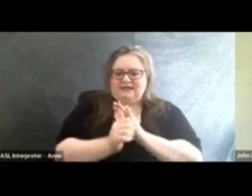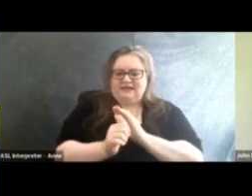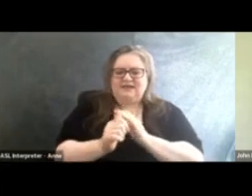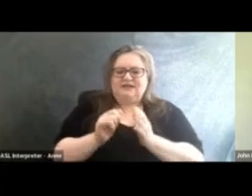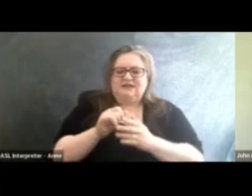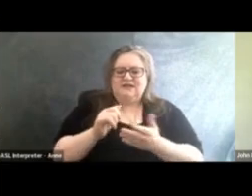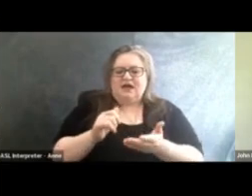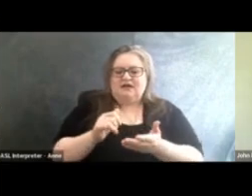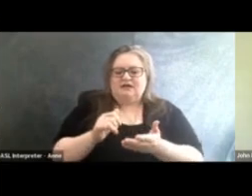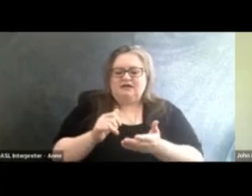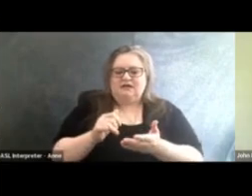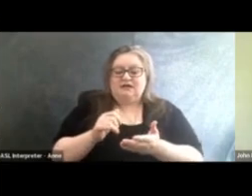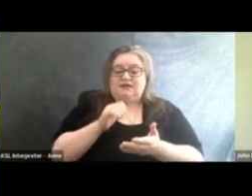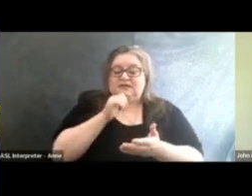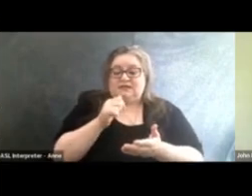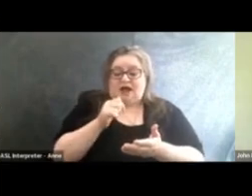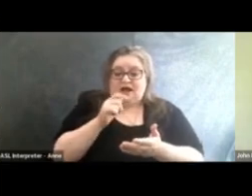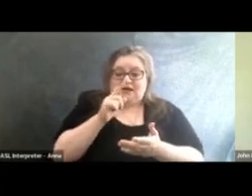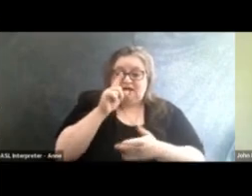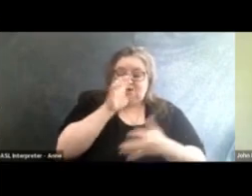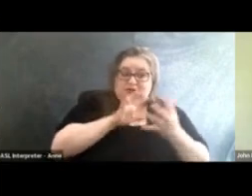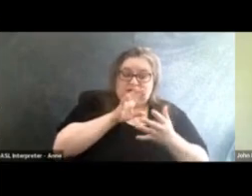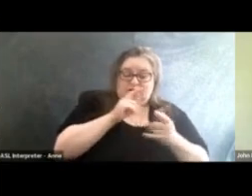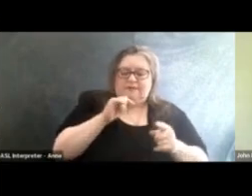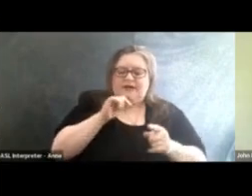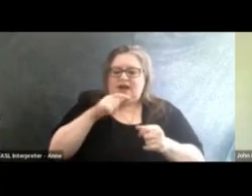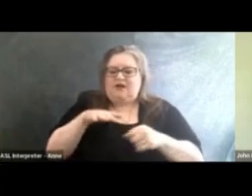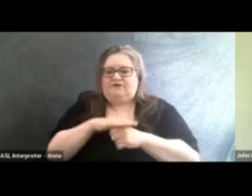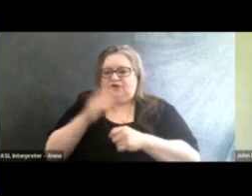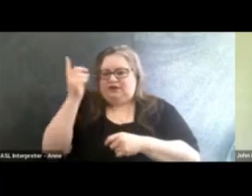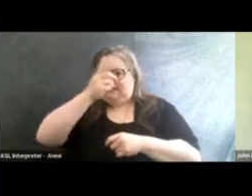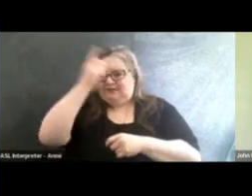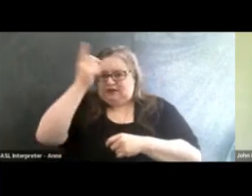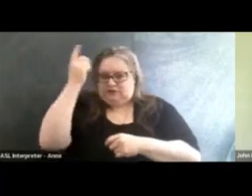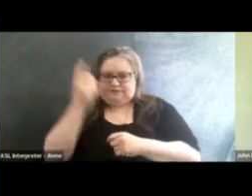that is not delirium, and is not full fledged dementia. So